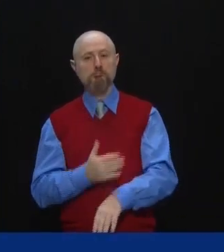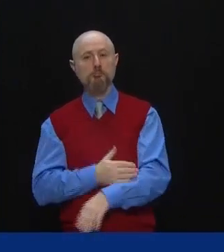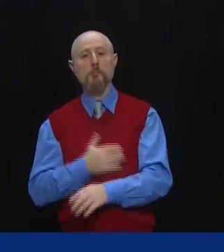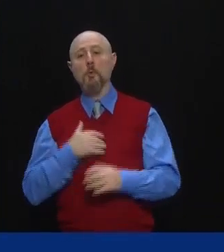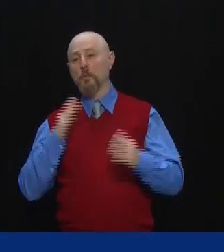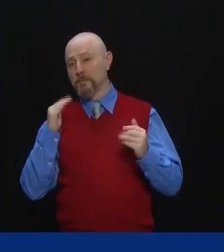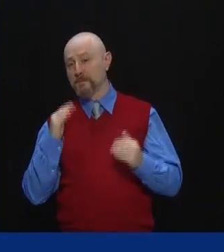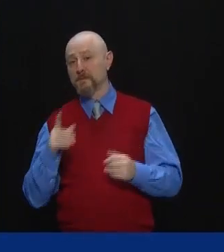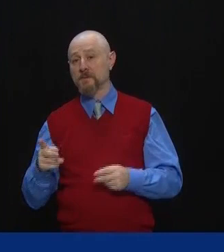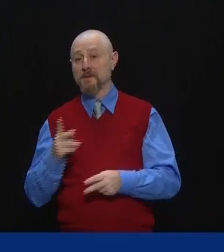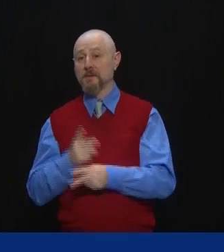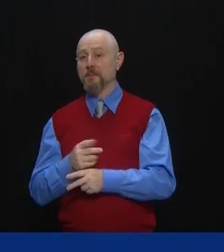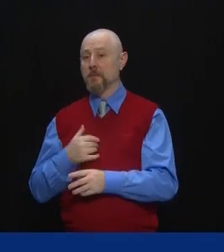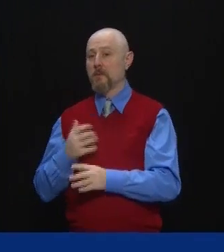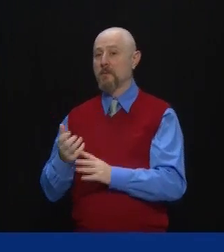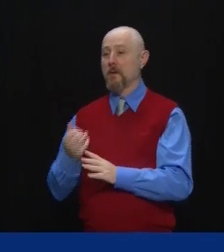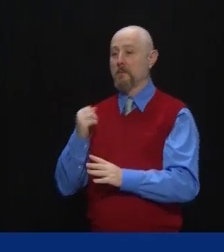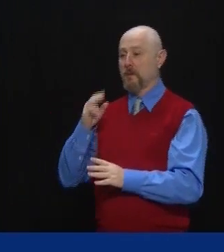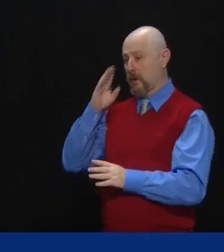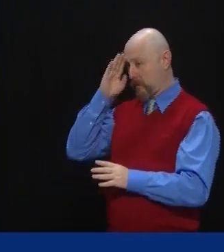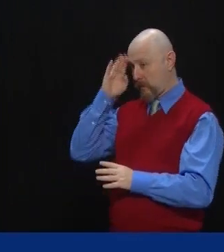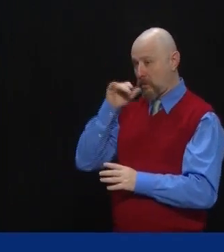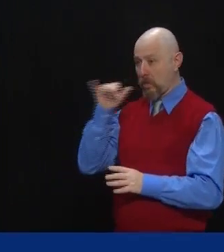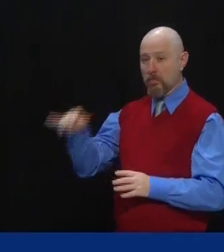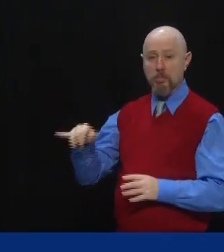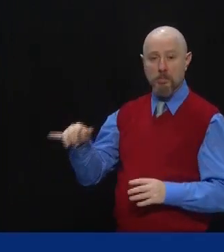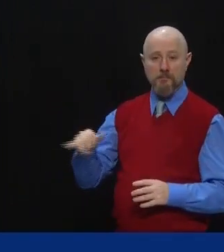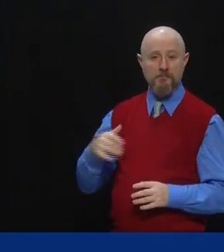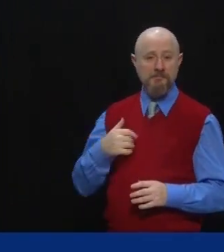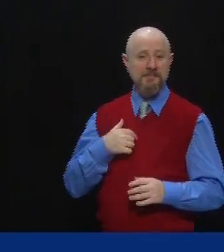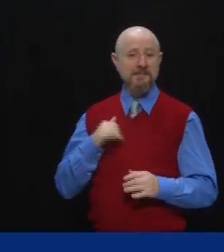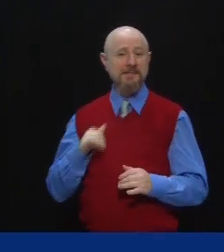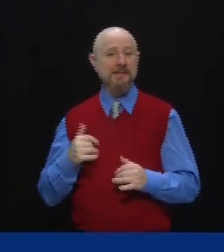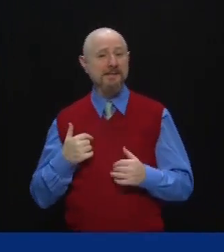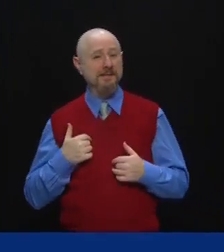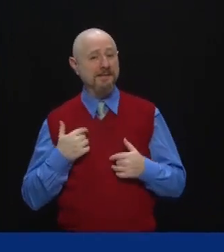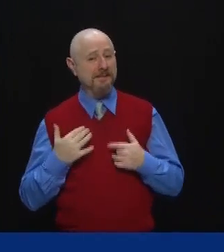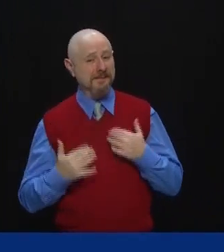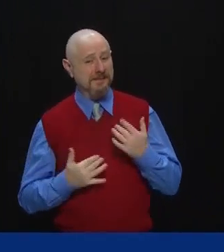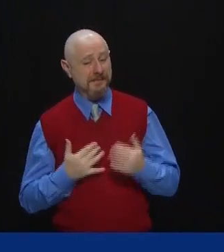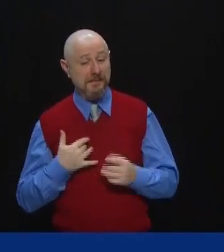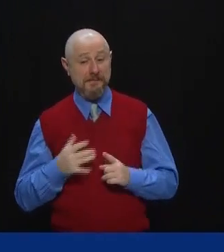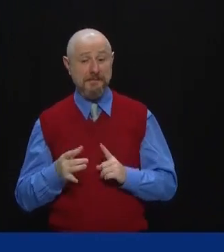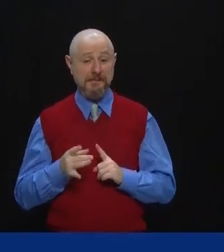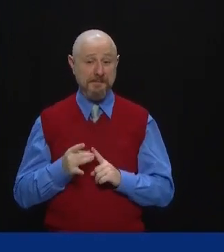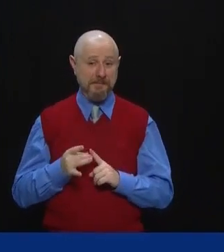TAKE TWICE A DAY FOR FIVE DAYS. A HUGE ADVANTAGE AND GIVE US A WAY OF KEEPING PEOPLE OUT OF